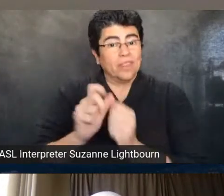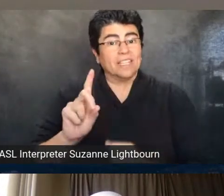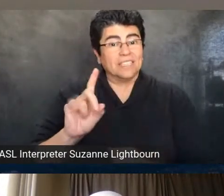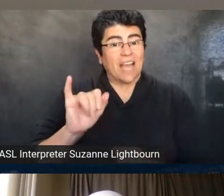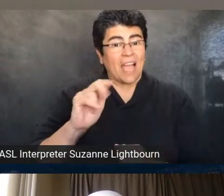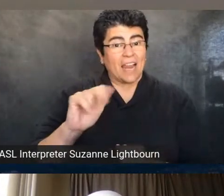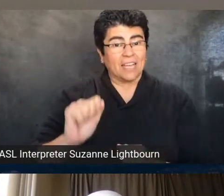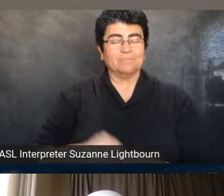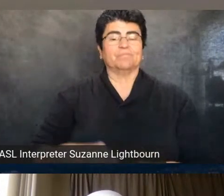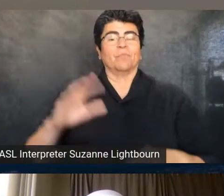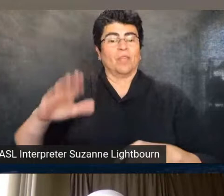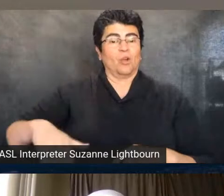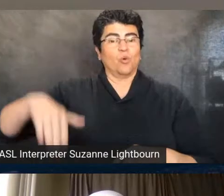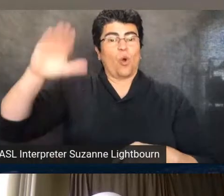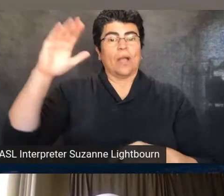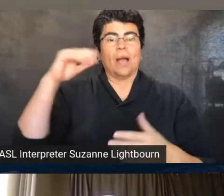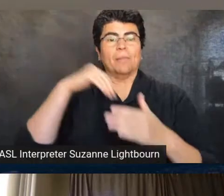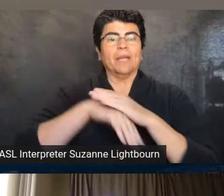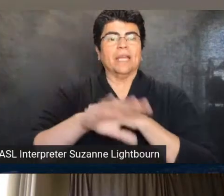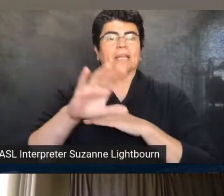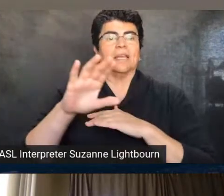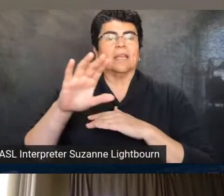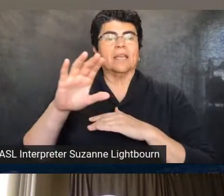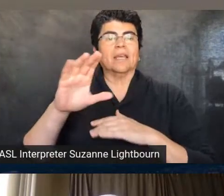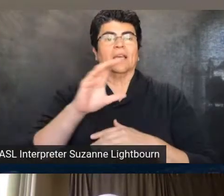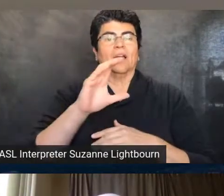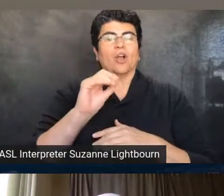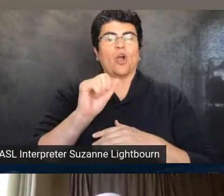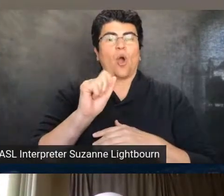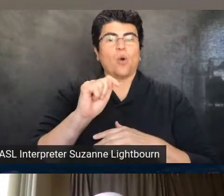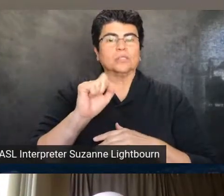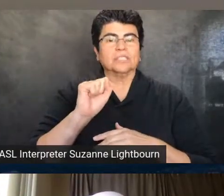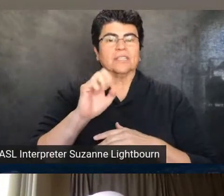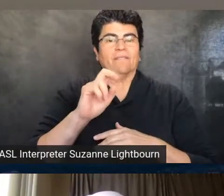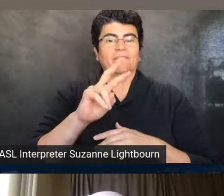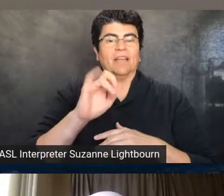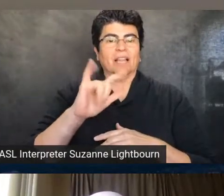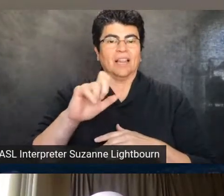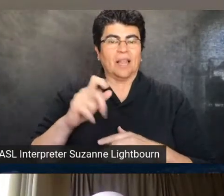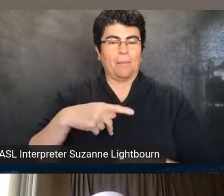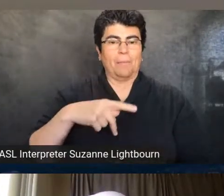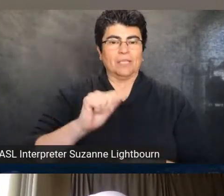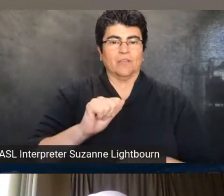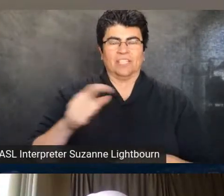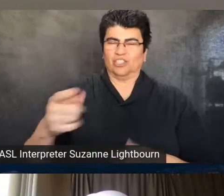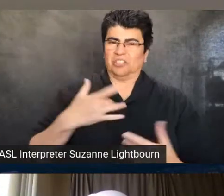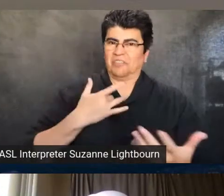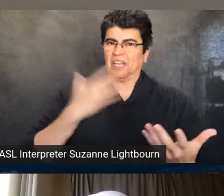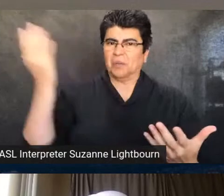Growing up in Coatesville, Pennsylvania, Lee felt unseen in popular media,